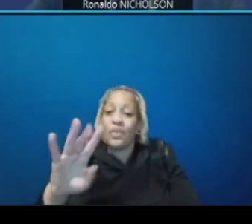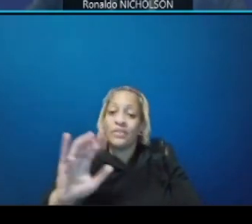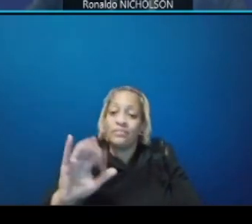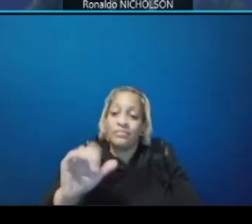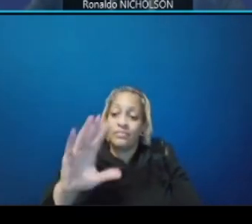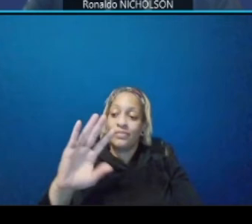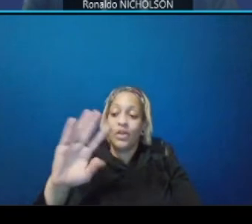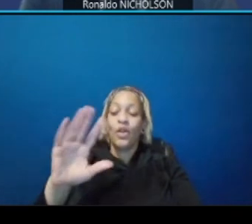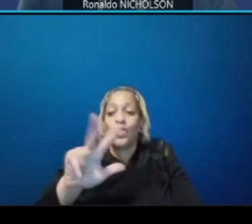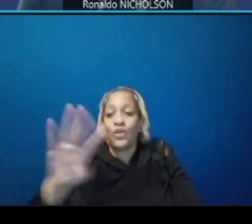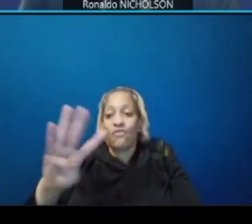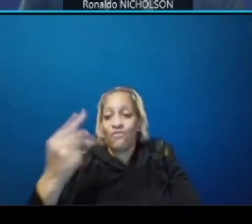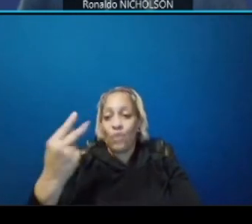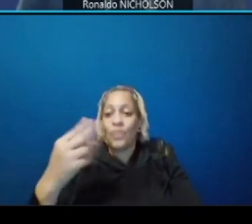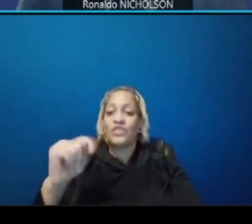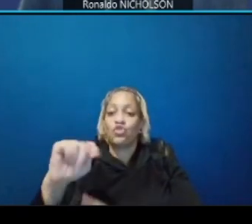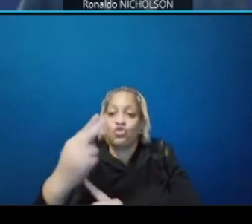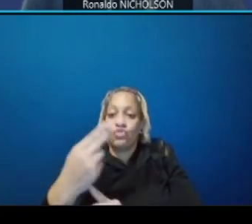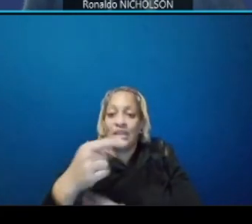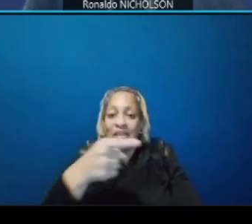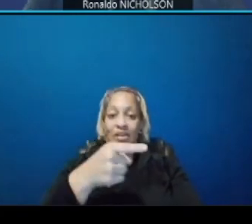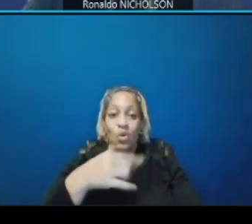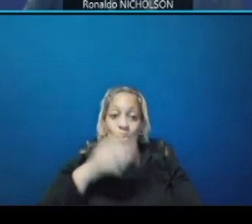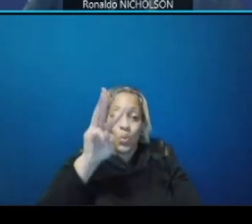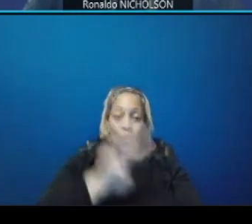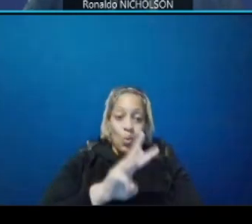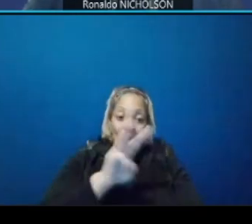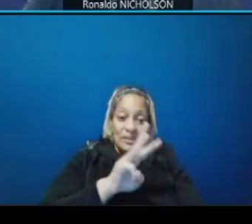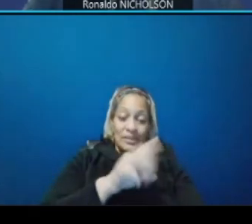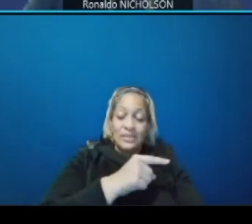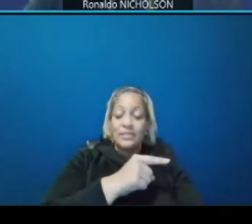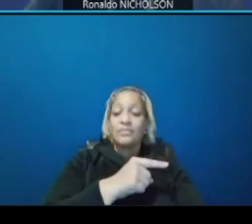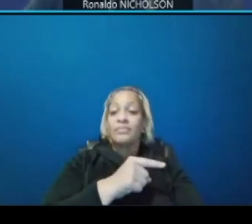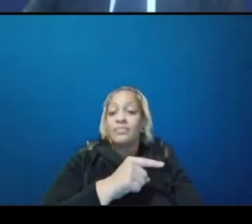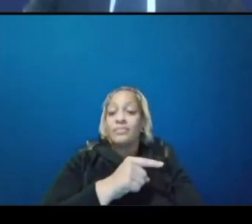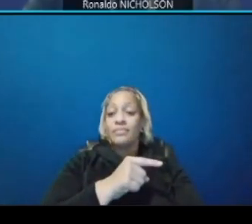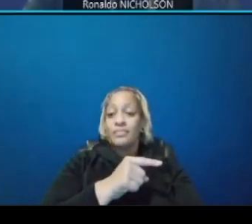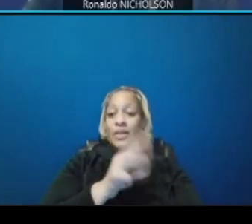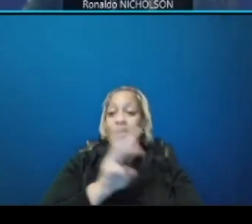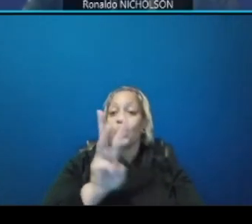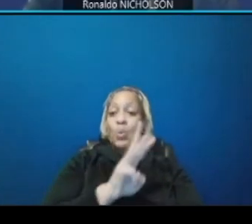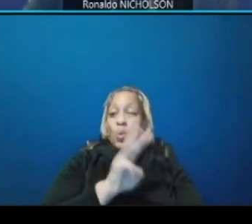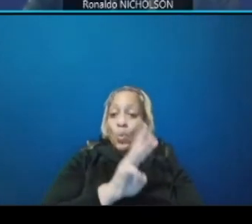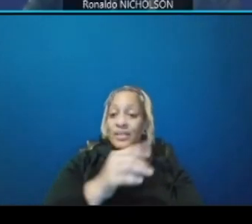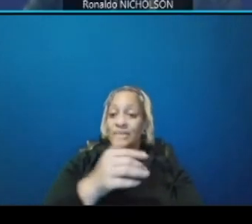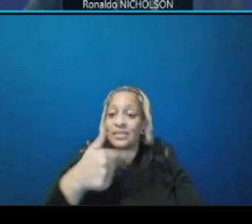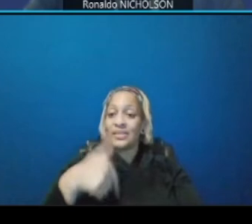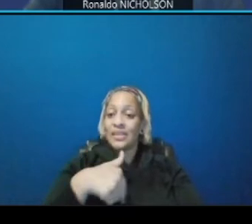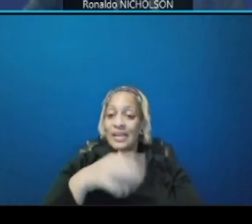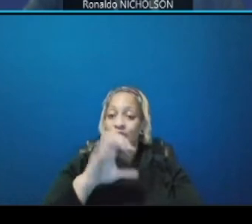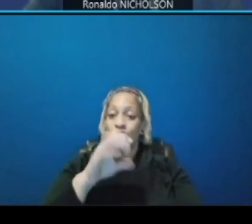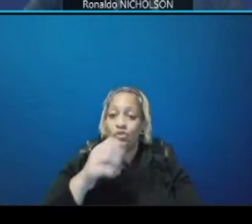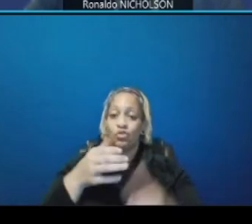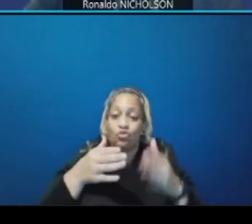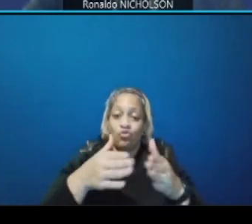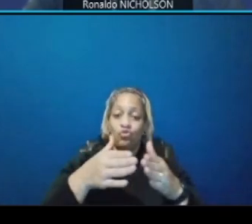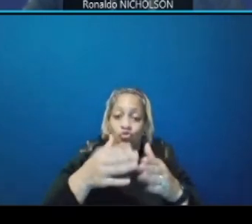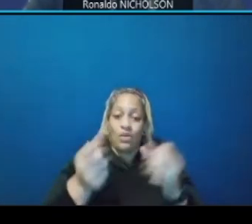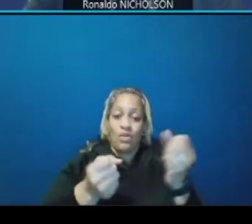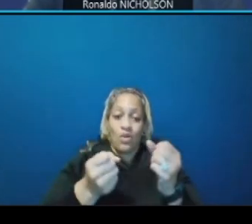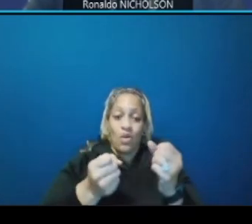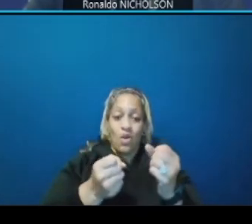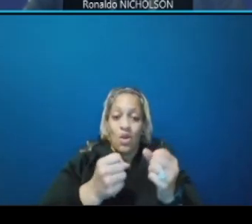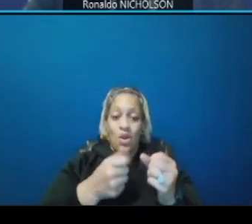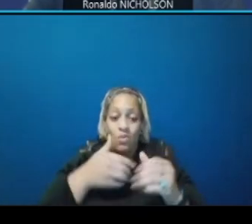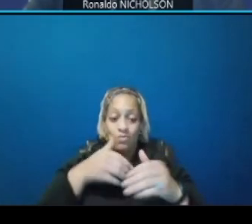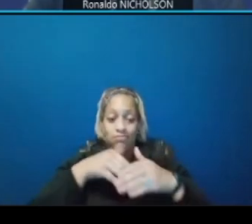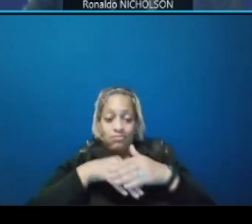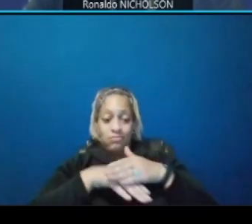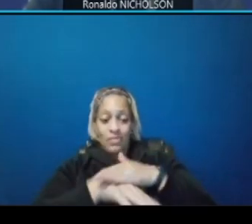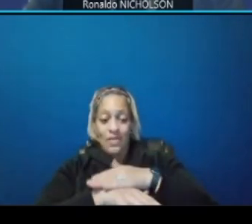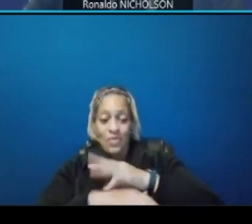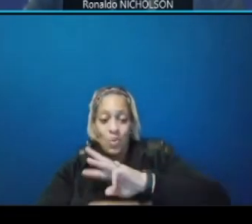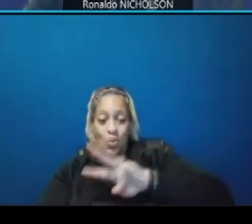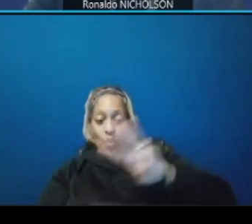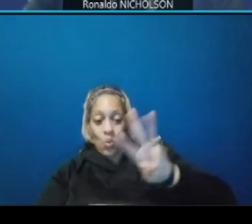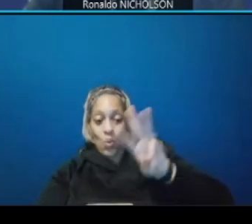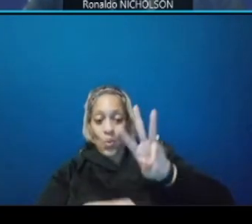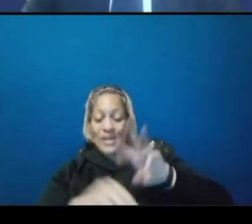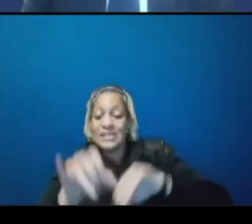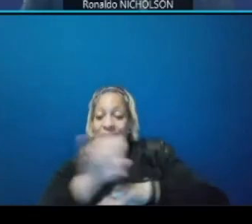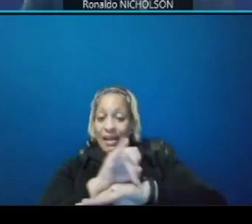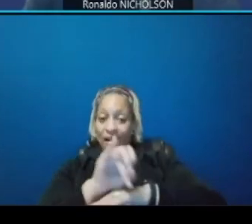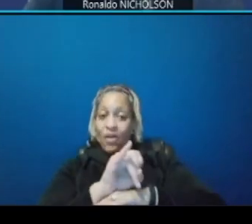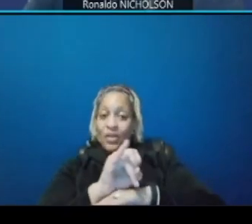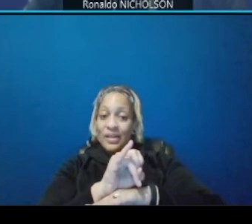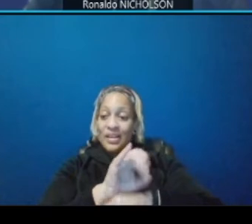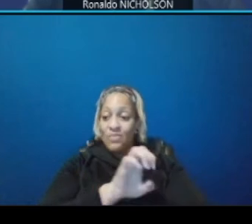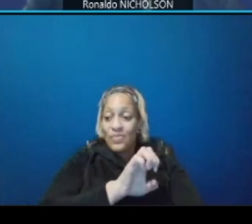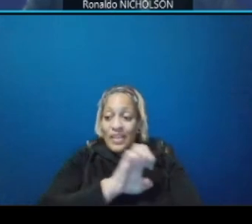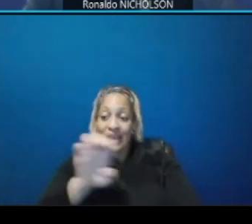westbound bound uh streetcar traffic will enter on the western island while eastbound streetcar